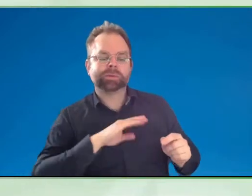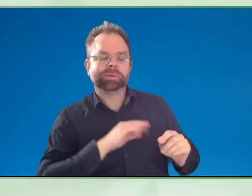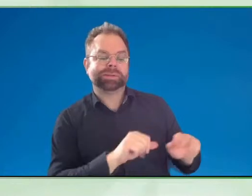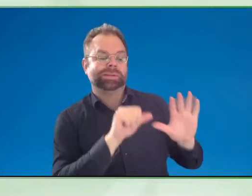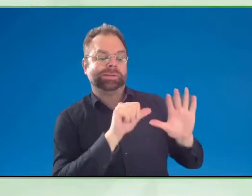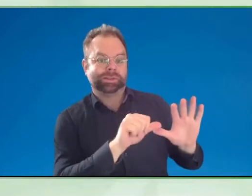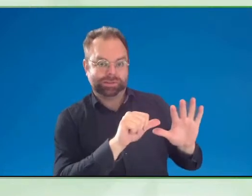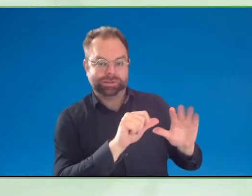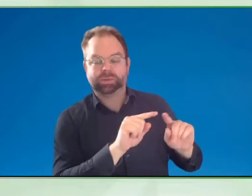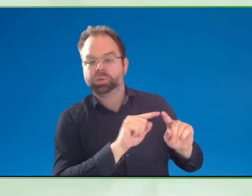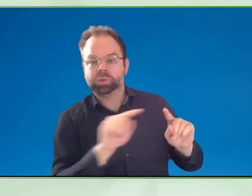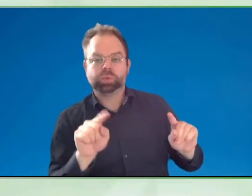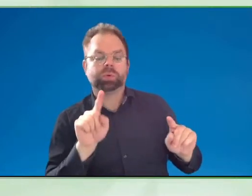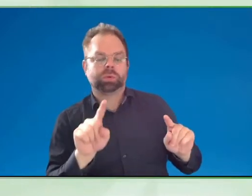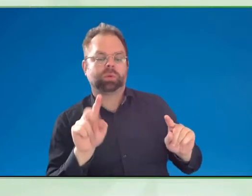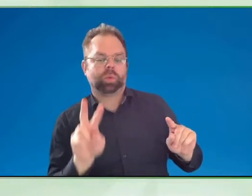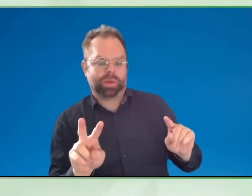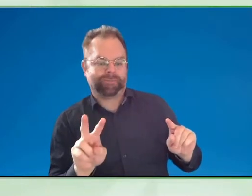This is the age we discuss.